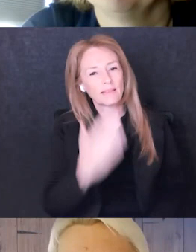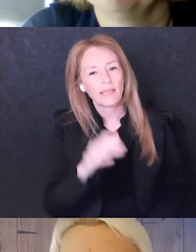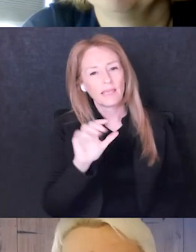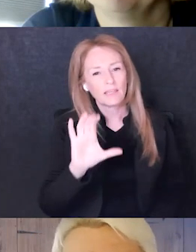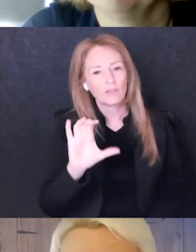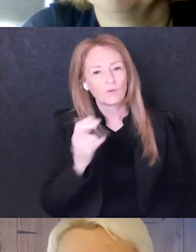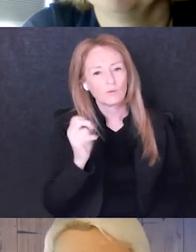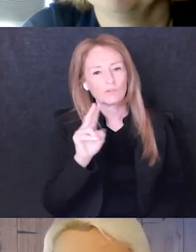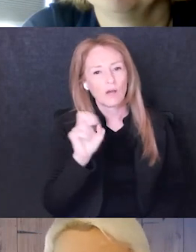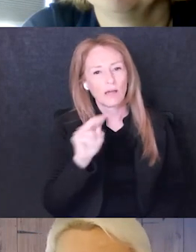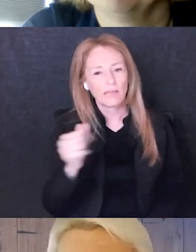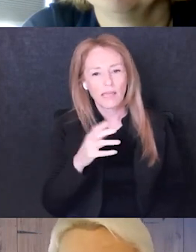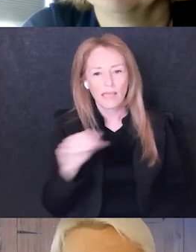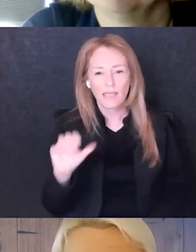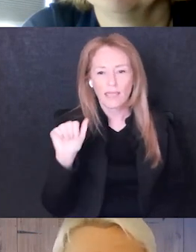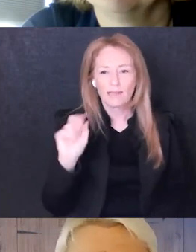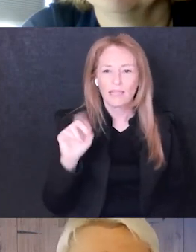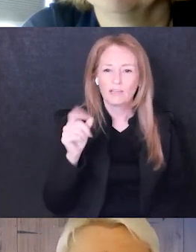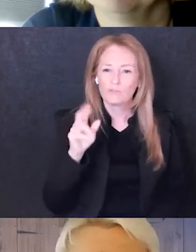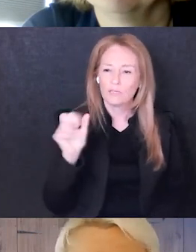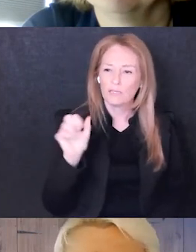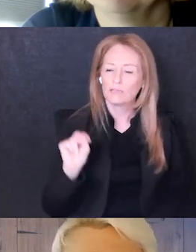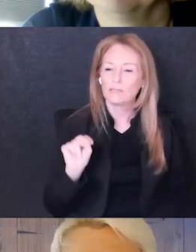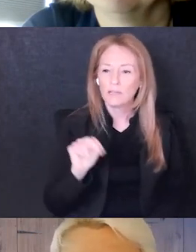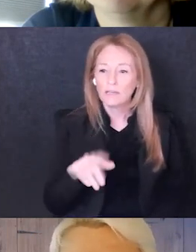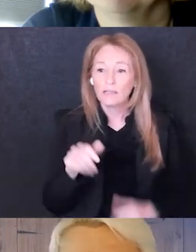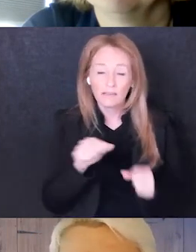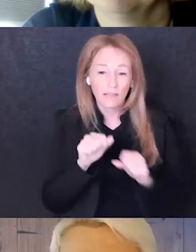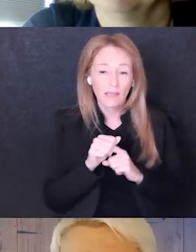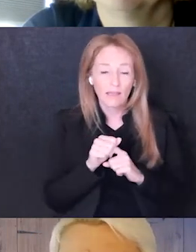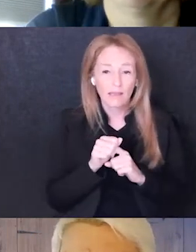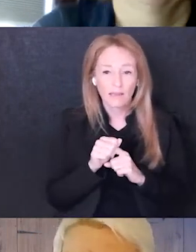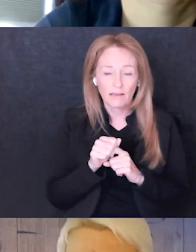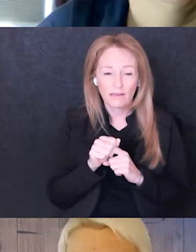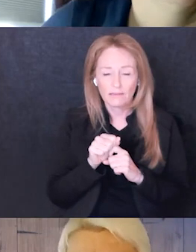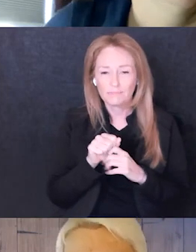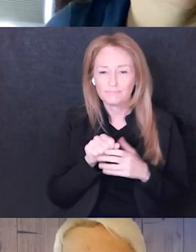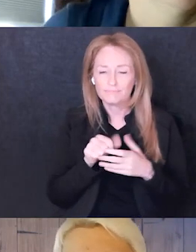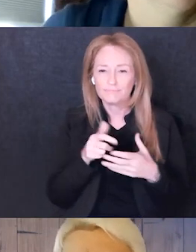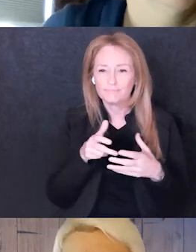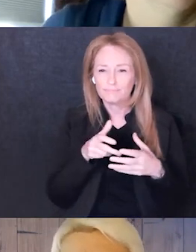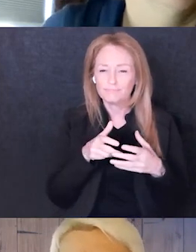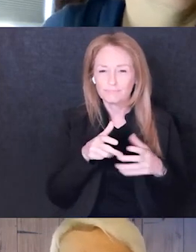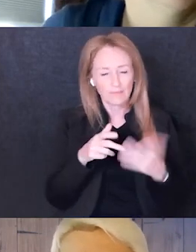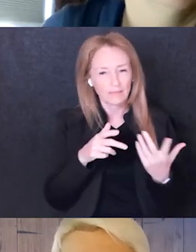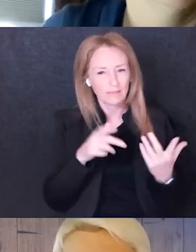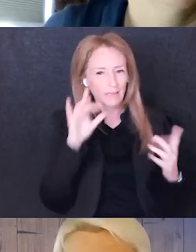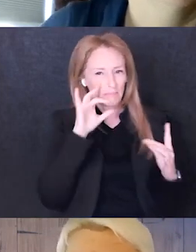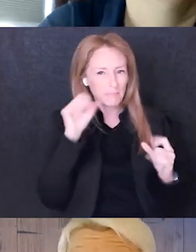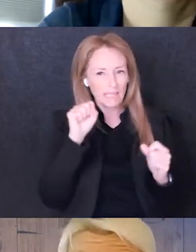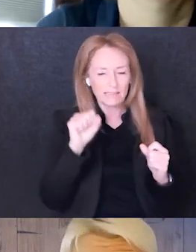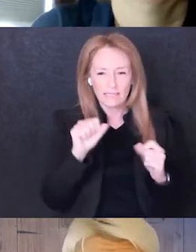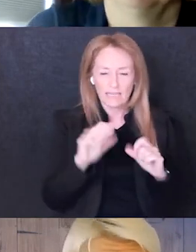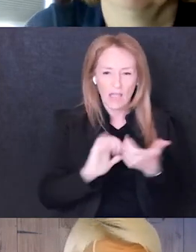THIS IDEA OF REGIONALIZING IS AMAZING TO SHIFT THIS AREA OF THE STATE.